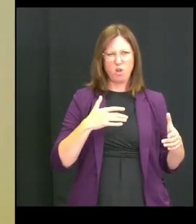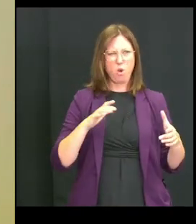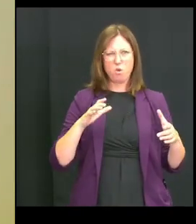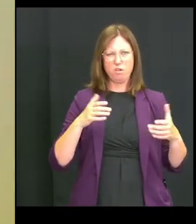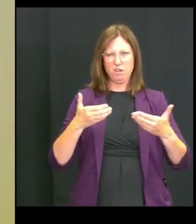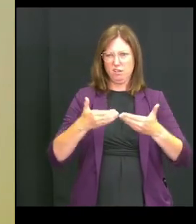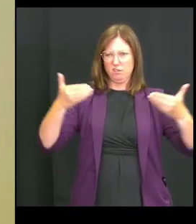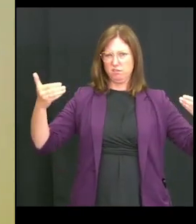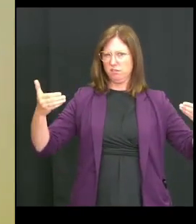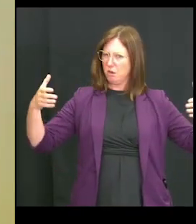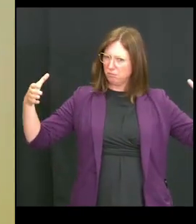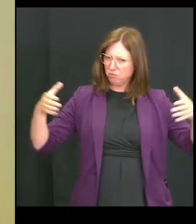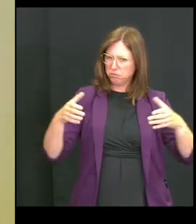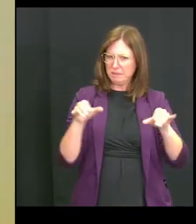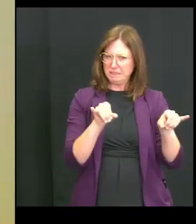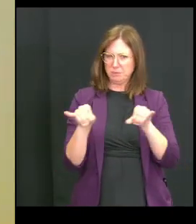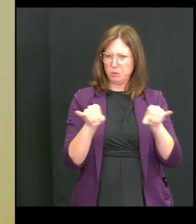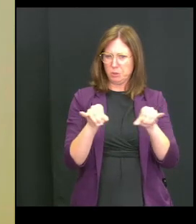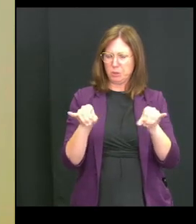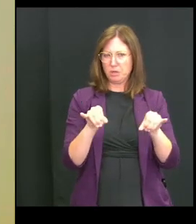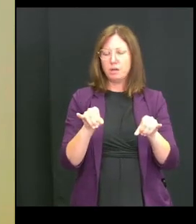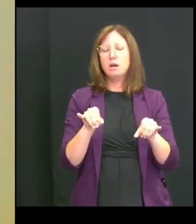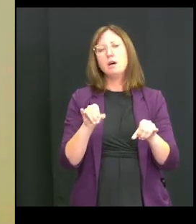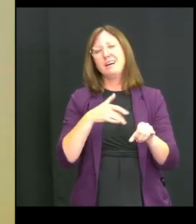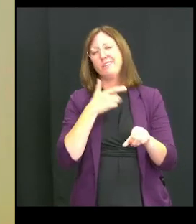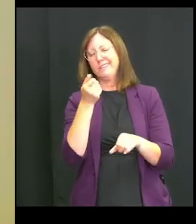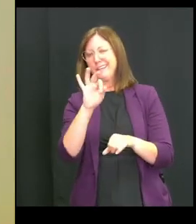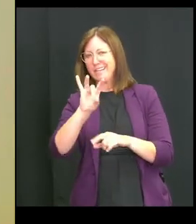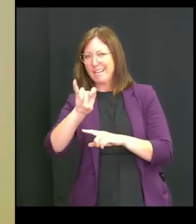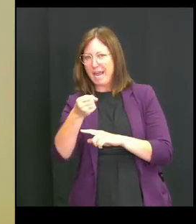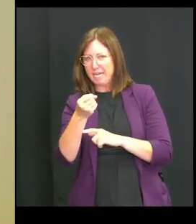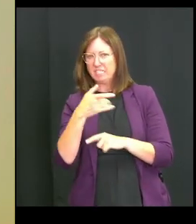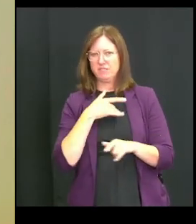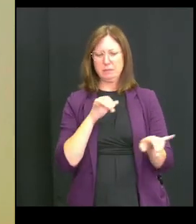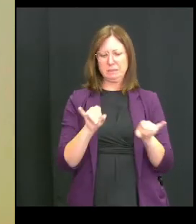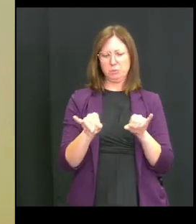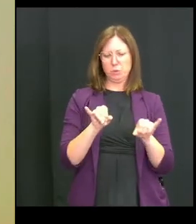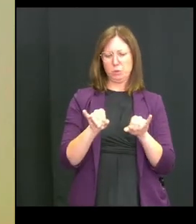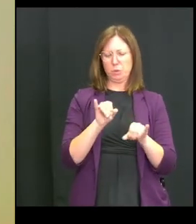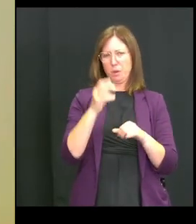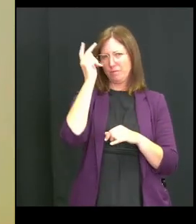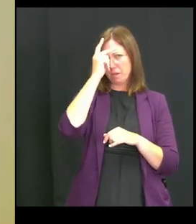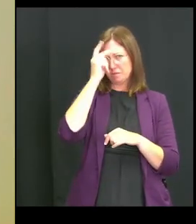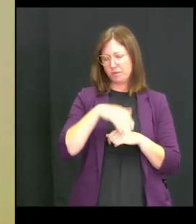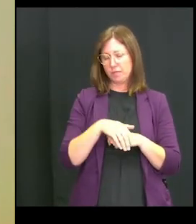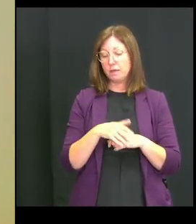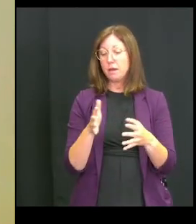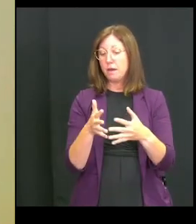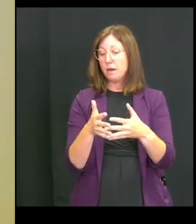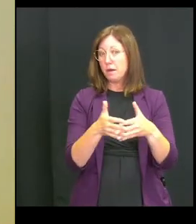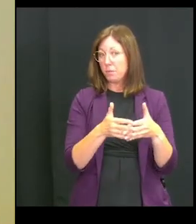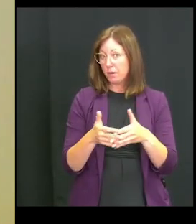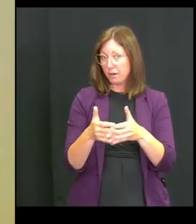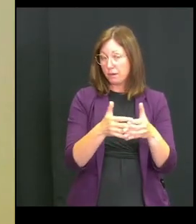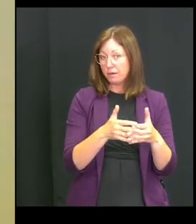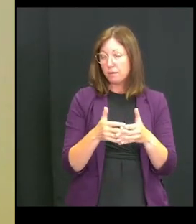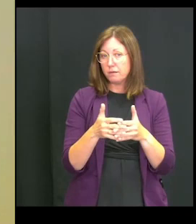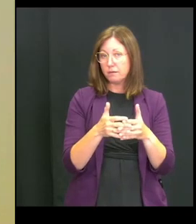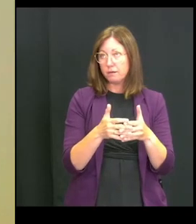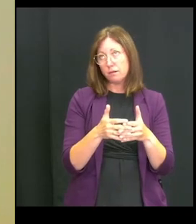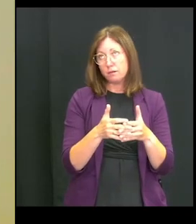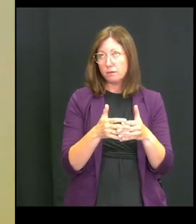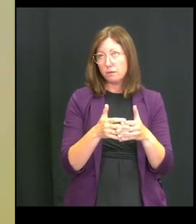And when I'm saying not long ago, I'm thinking of the 1980s, maybe a bit before the eighties